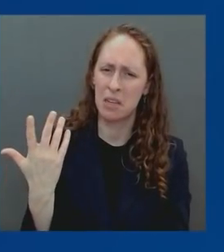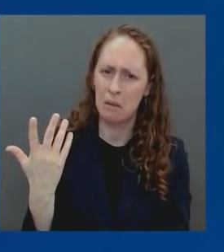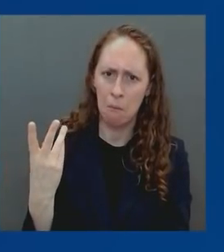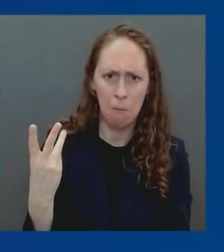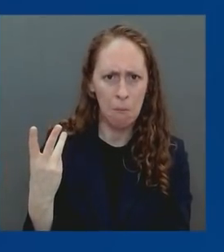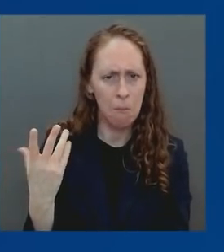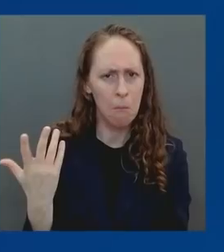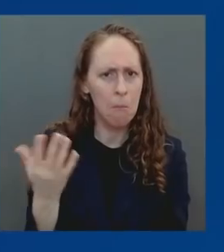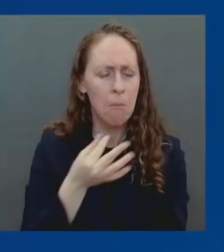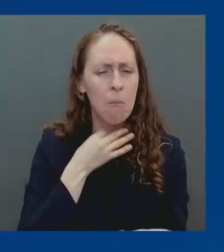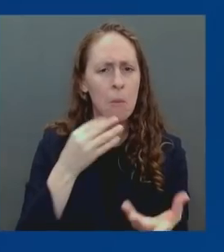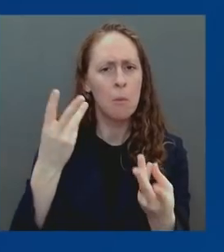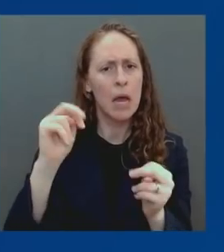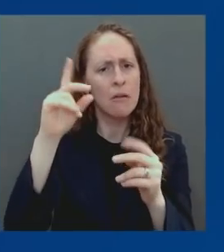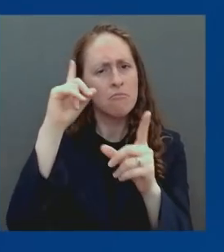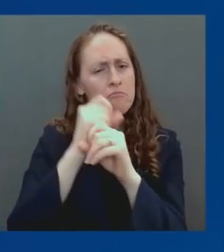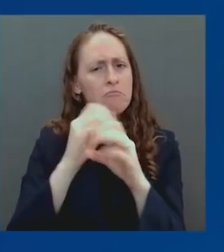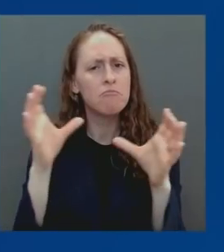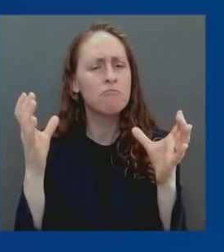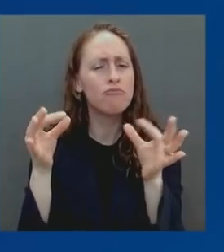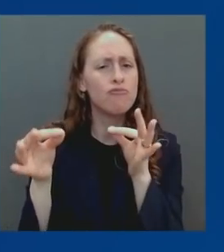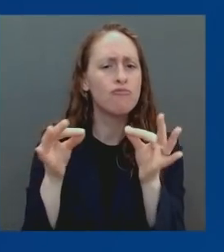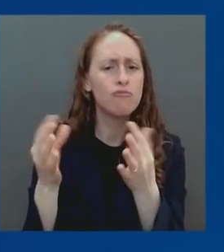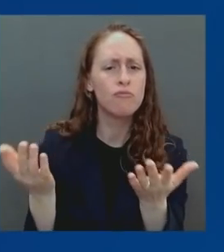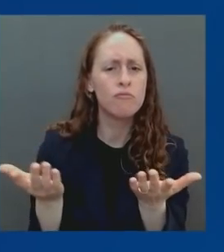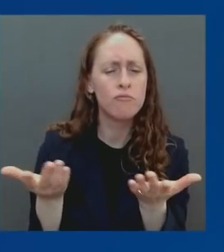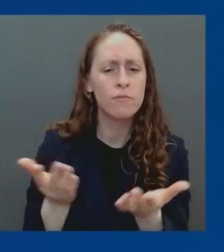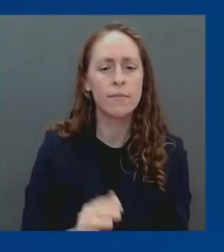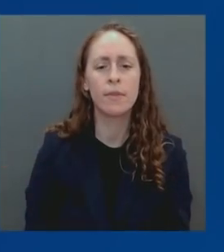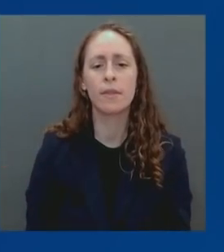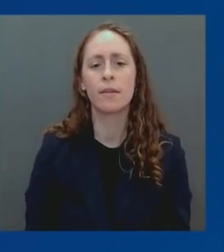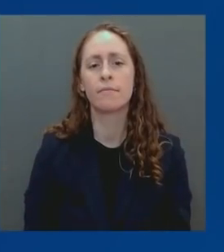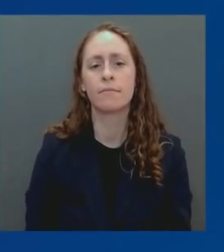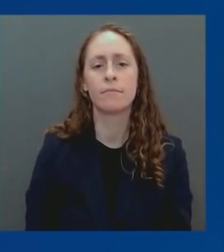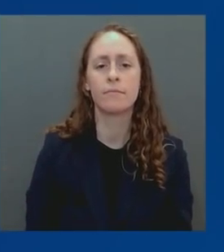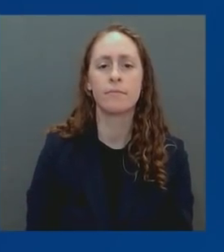if and how those guidelines will be prepared? What metrics will be considered?